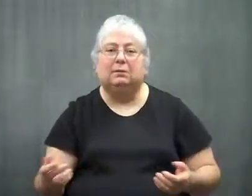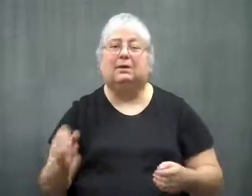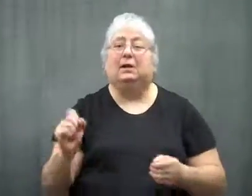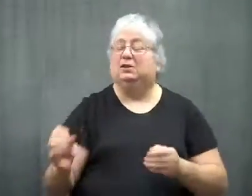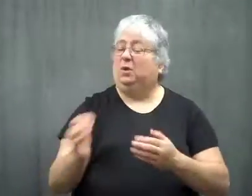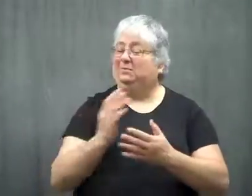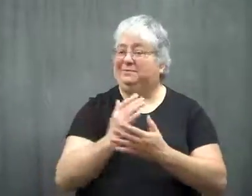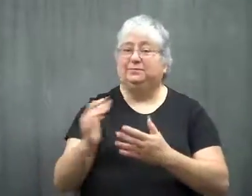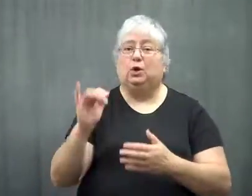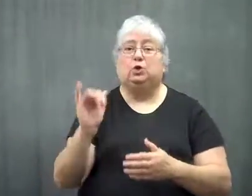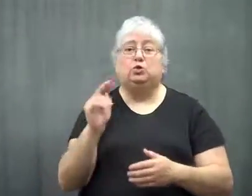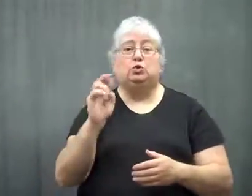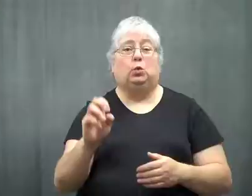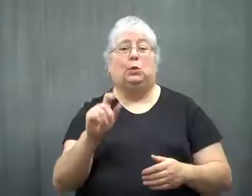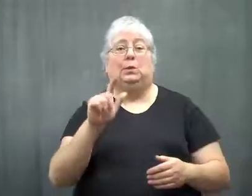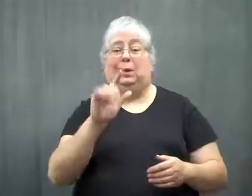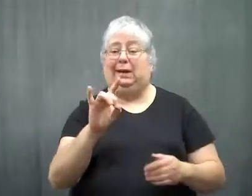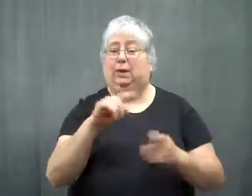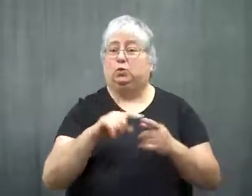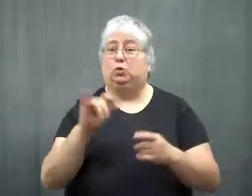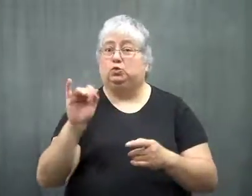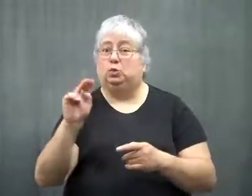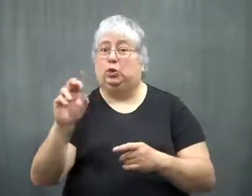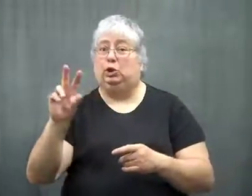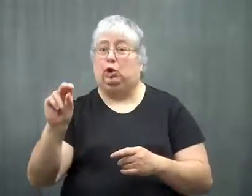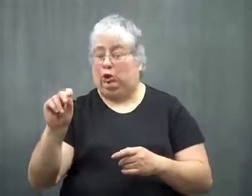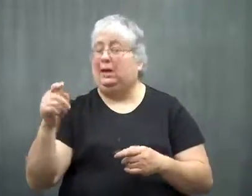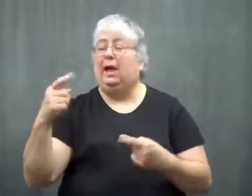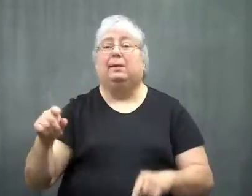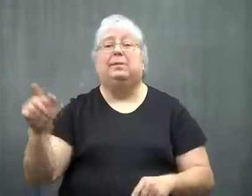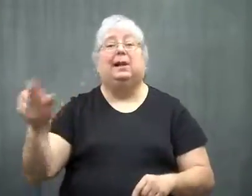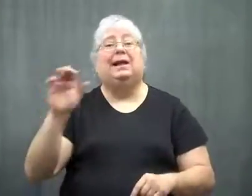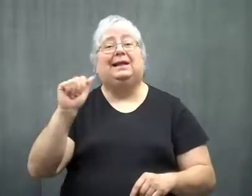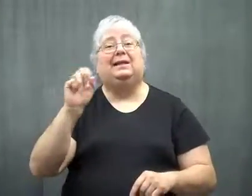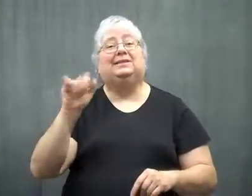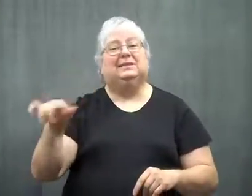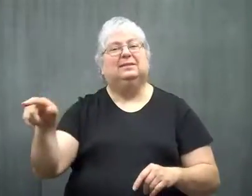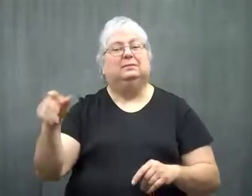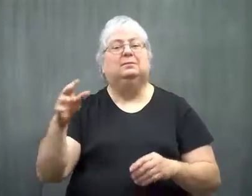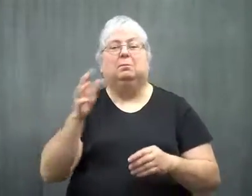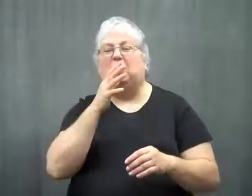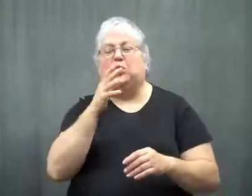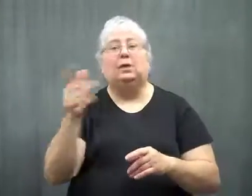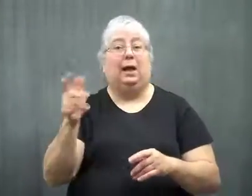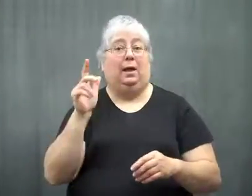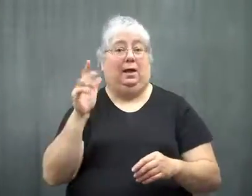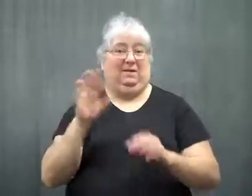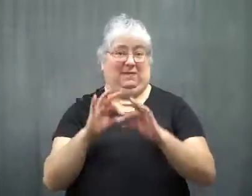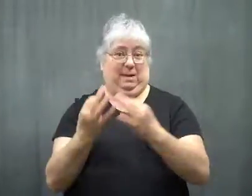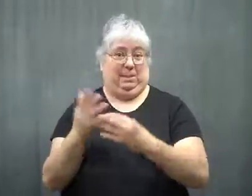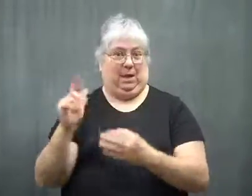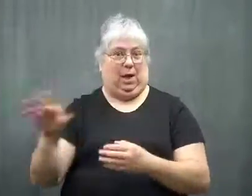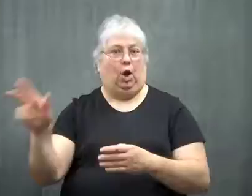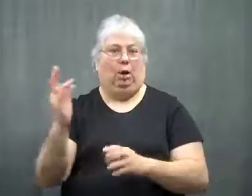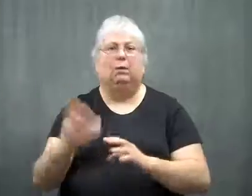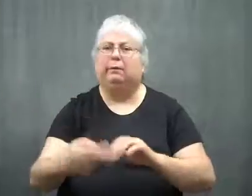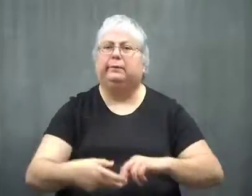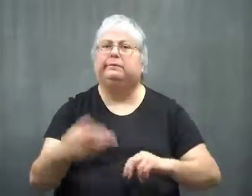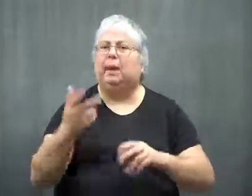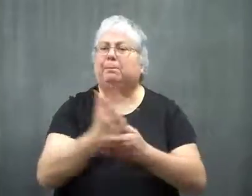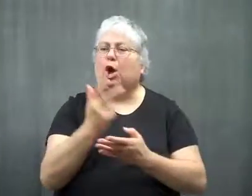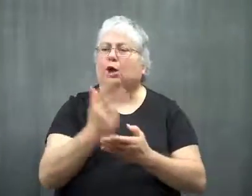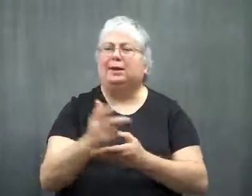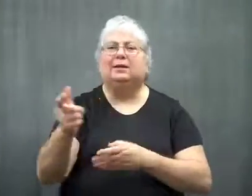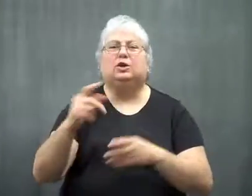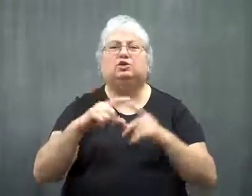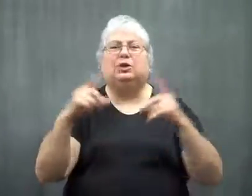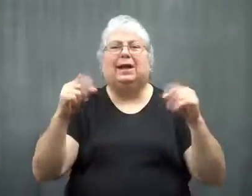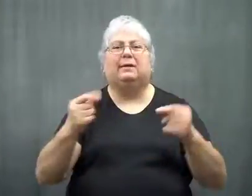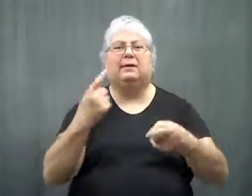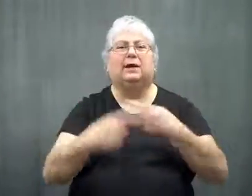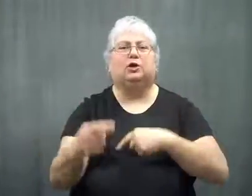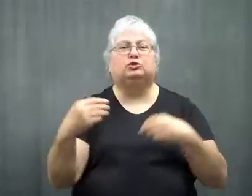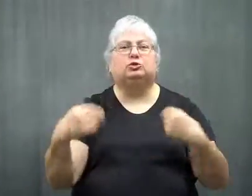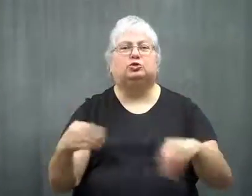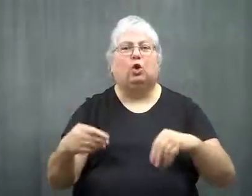June 28th thru 30th, Casey had left the family car parked at a check cashing store.